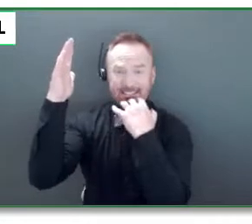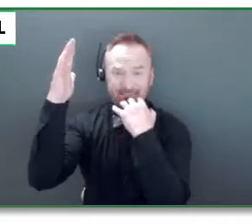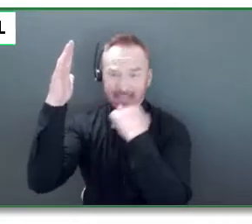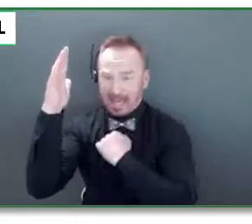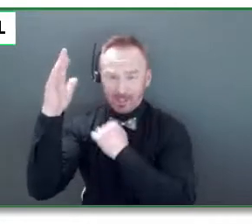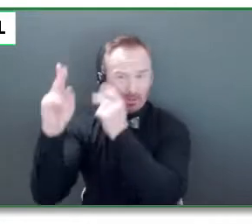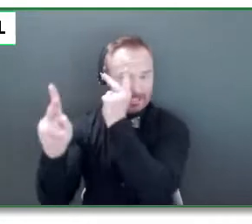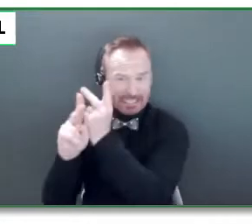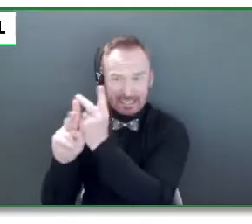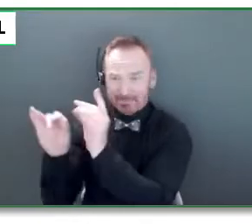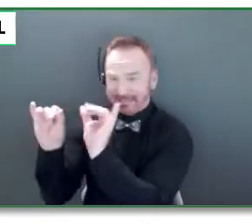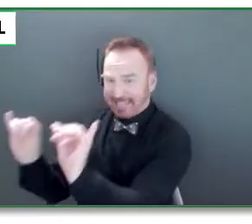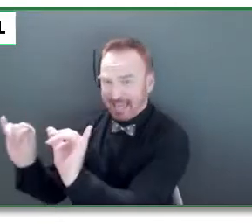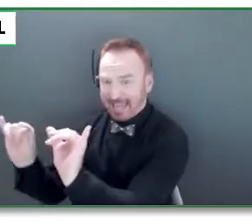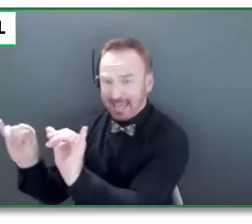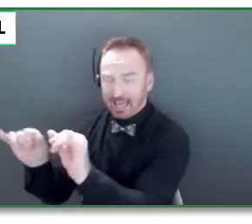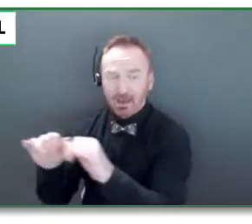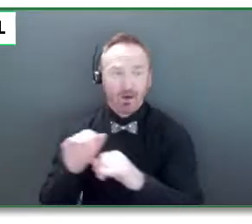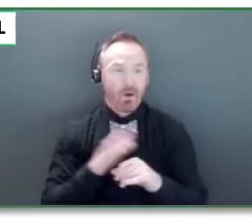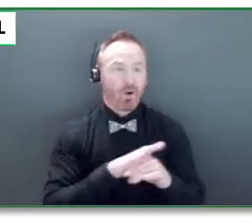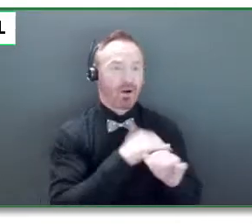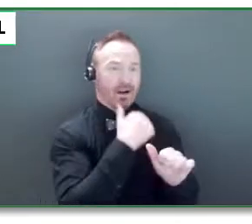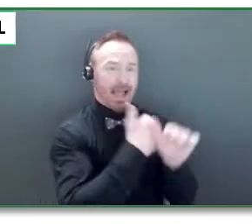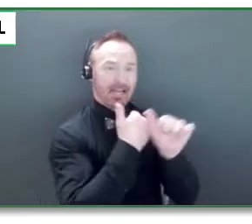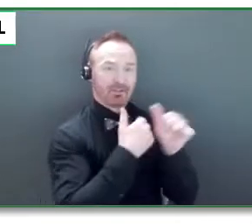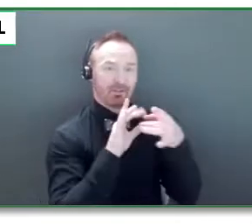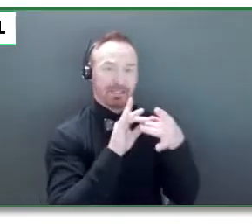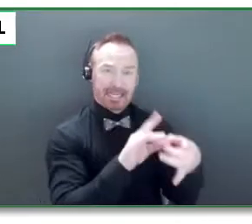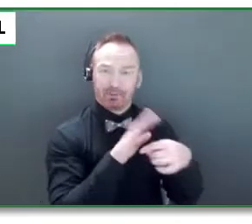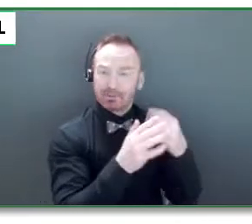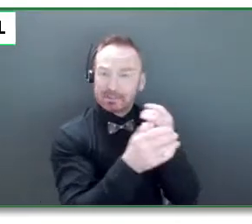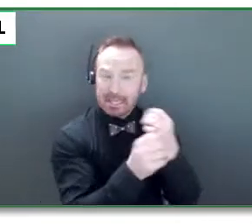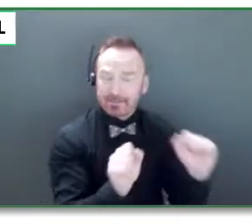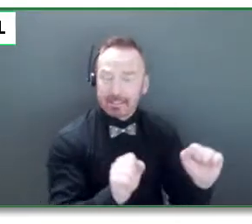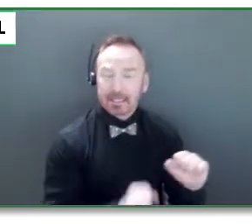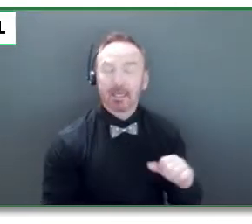hazard um Noah mentioned. So some of those hazards